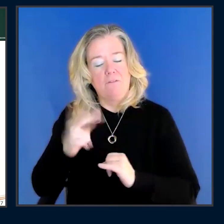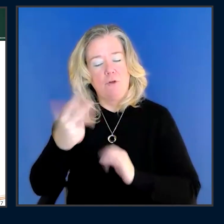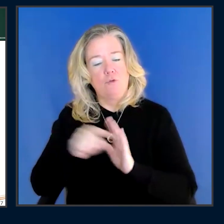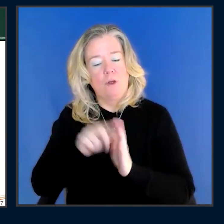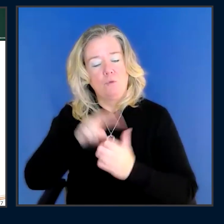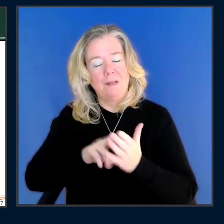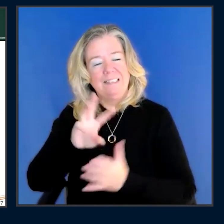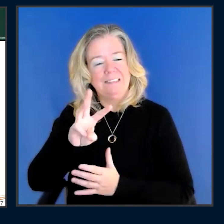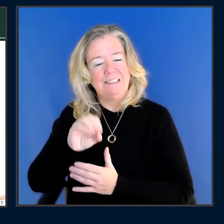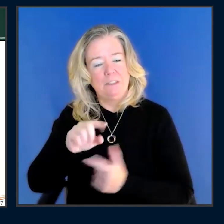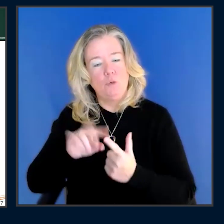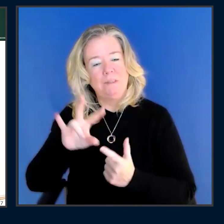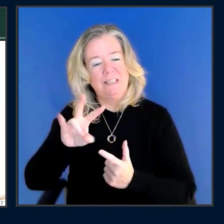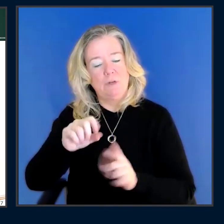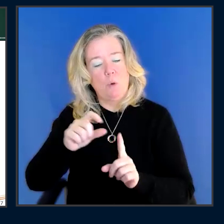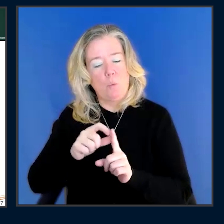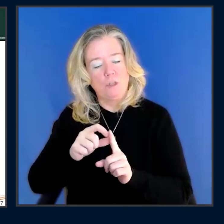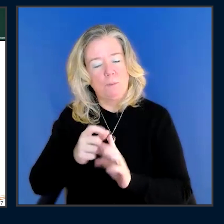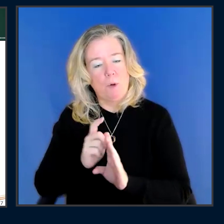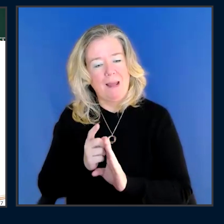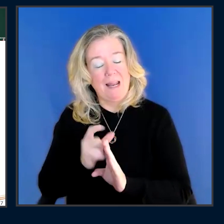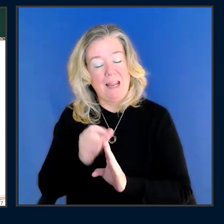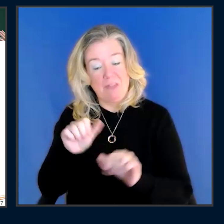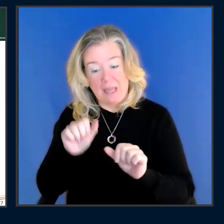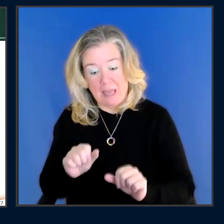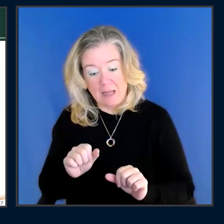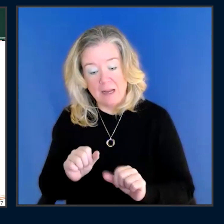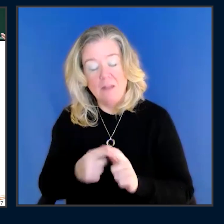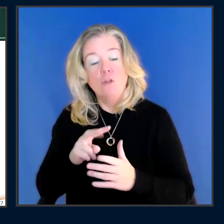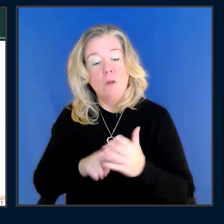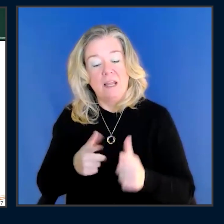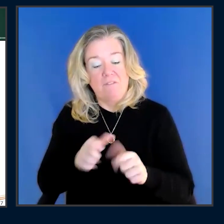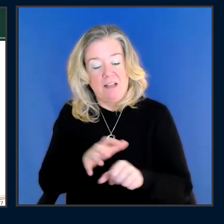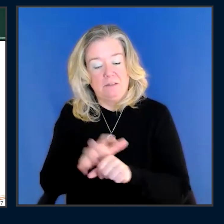read 60 to 70 words a minute? If they can do that, that means they're reading at a fast enough pace